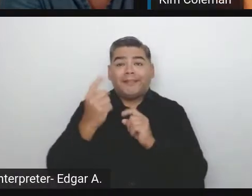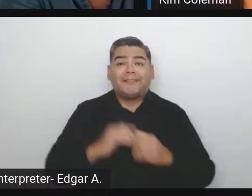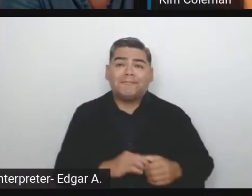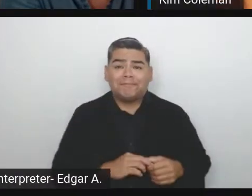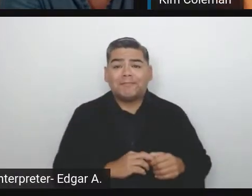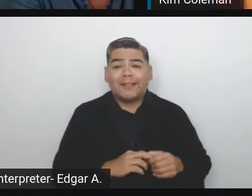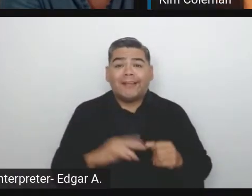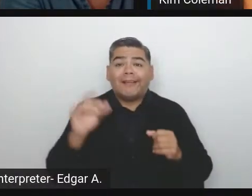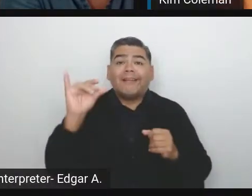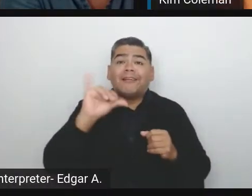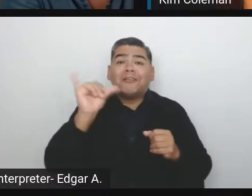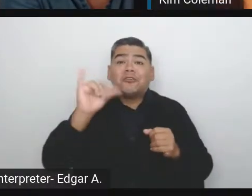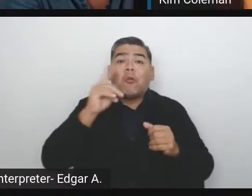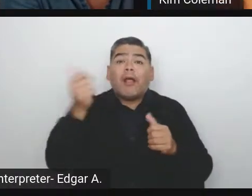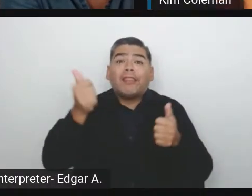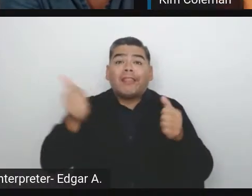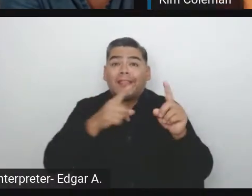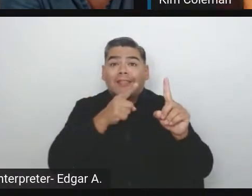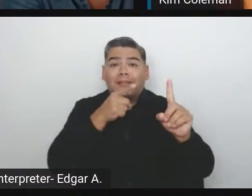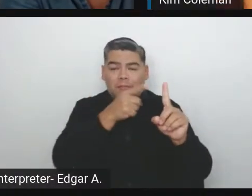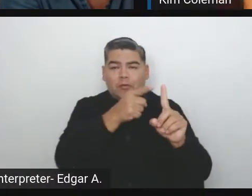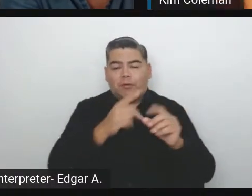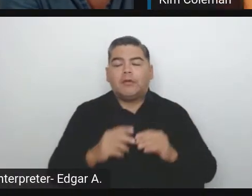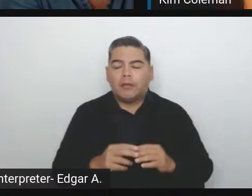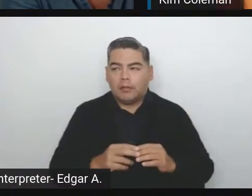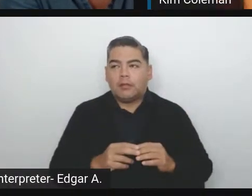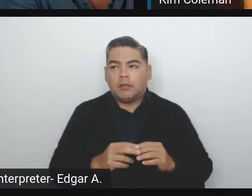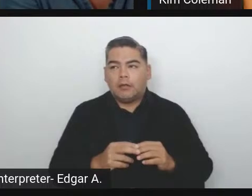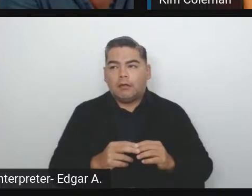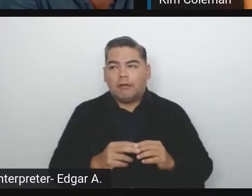humble when it comes to and you have to be willing to want to change something.